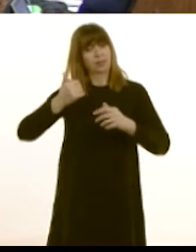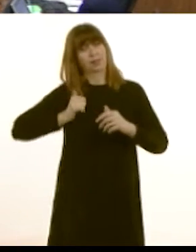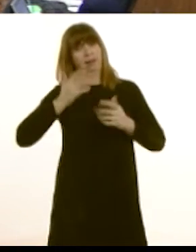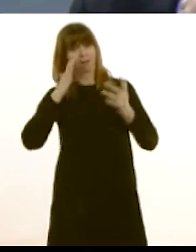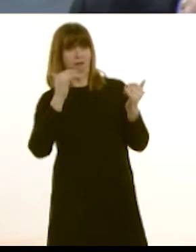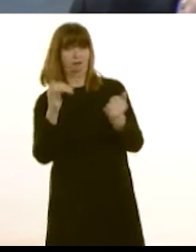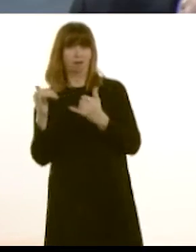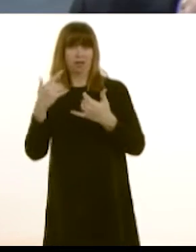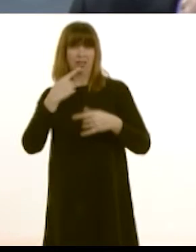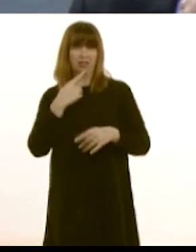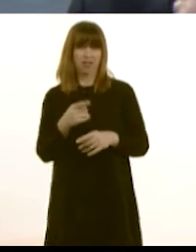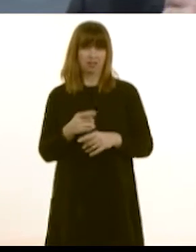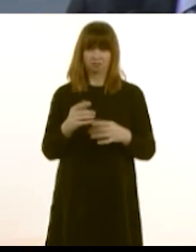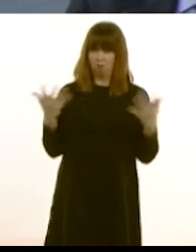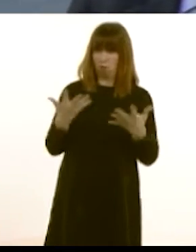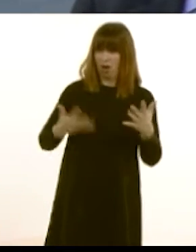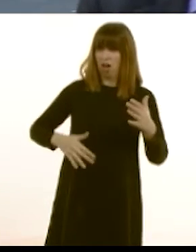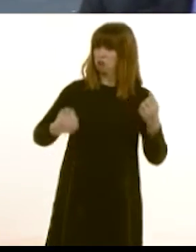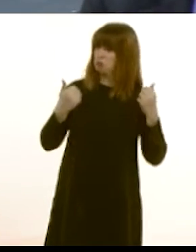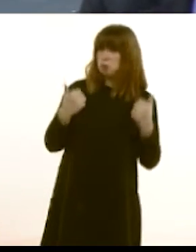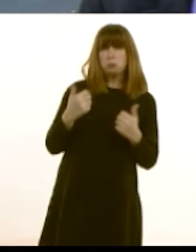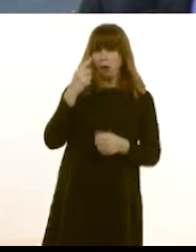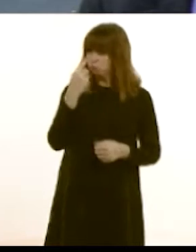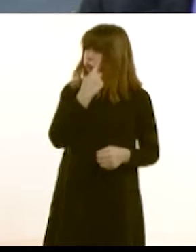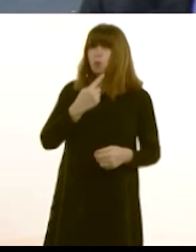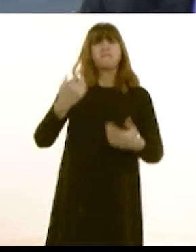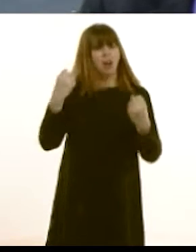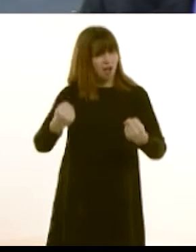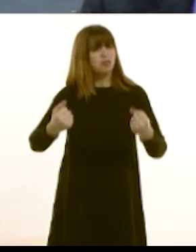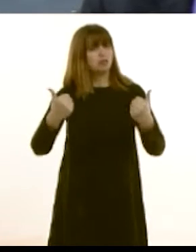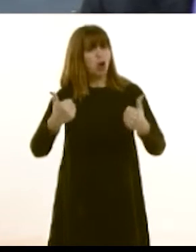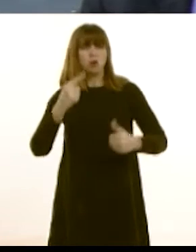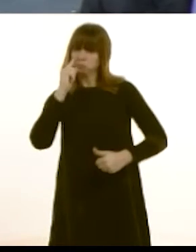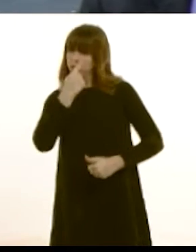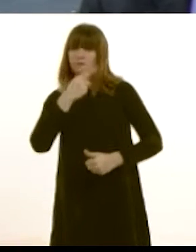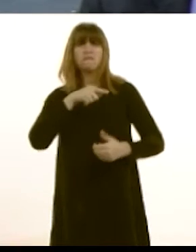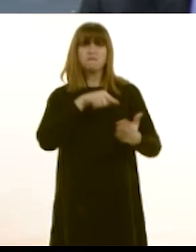ëno robust evidenceí to suggest that the literacy and numeracy framework has supported